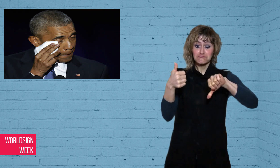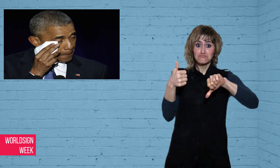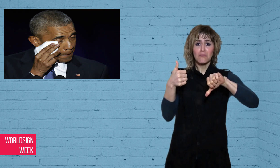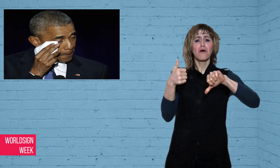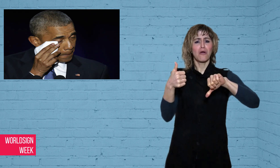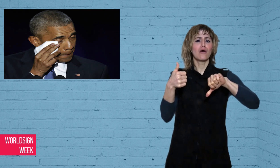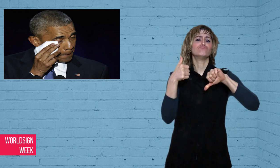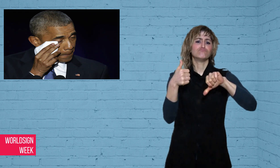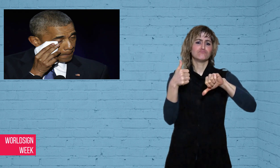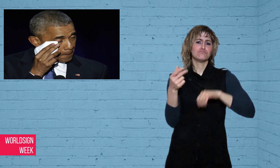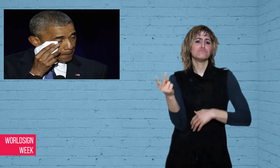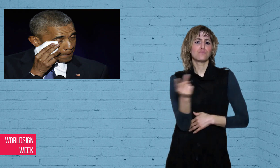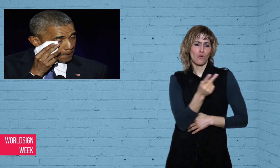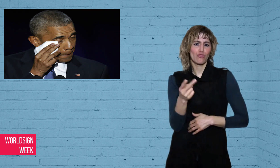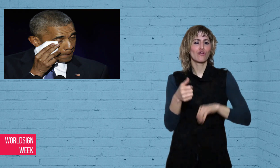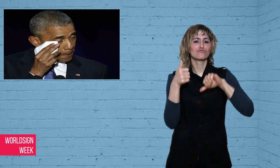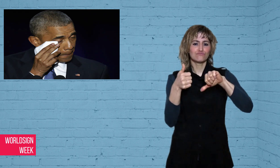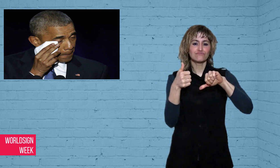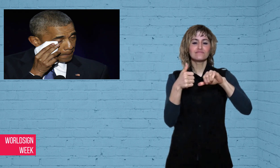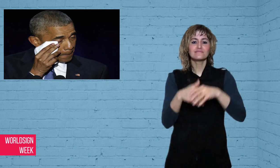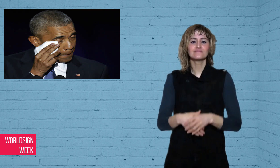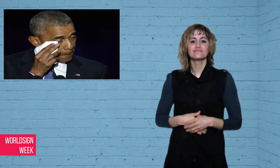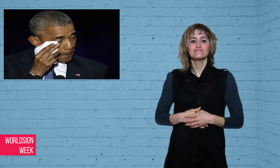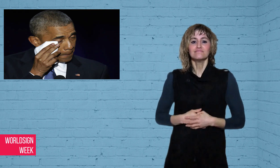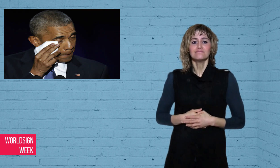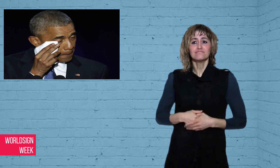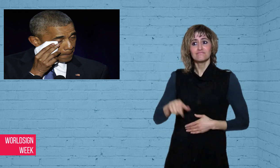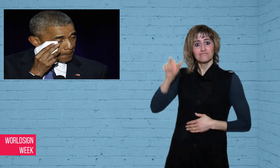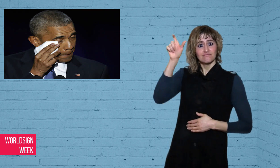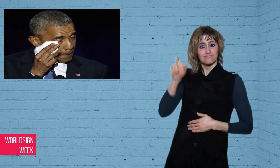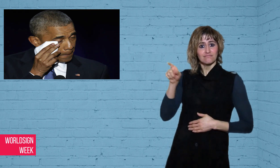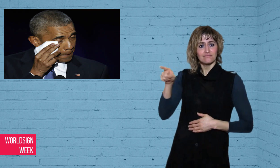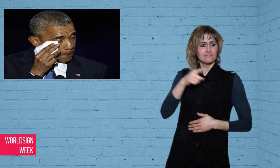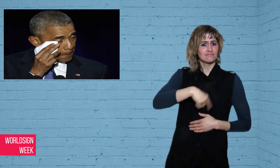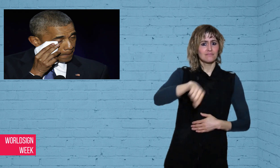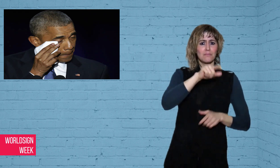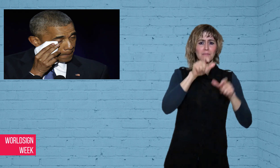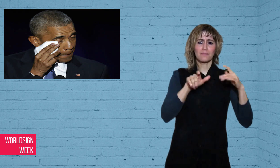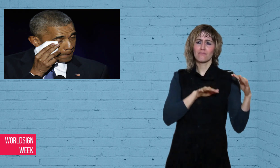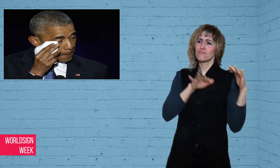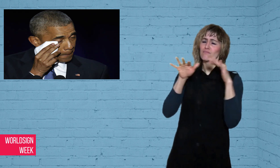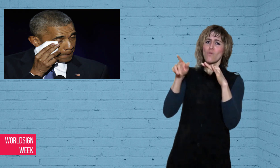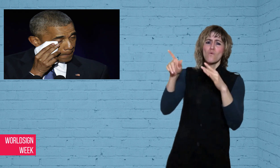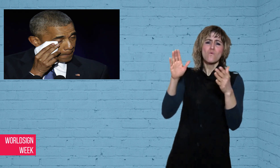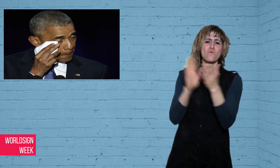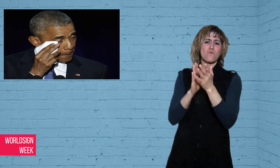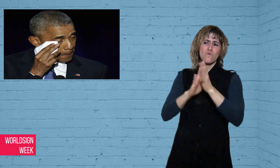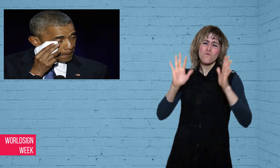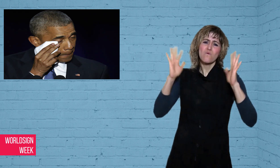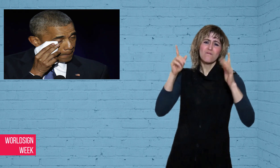both good and bad - his popularity is mixed.